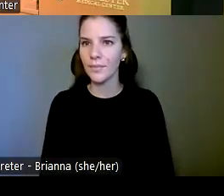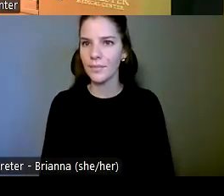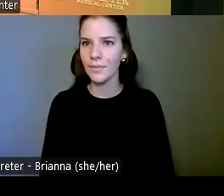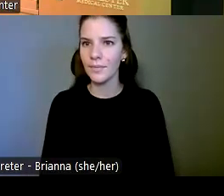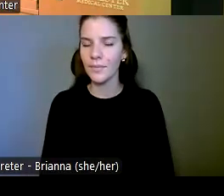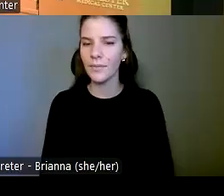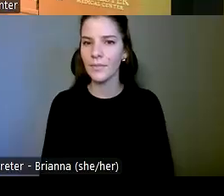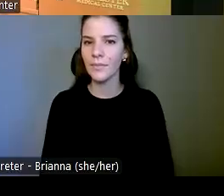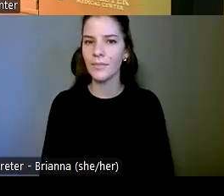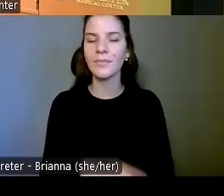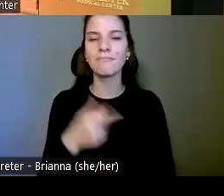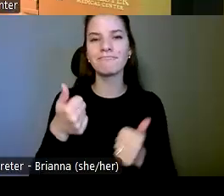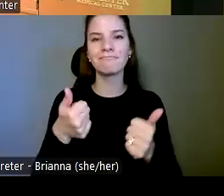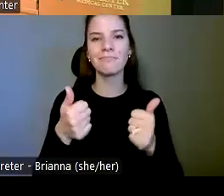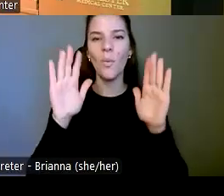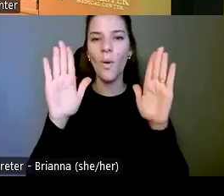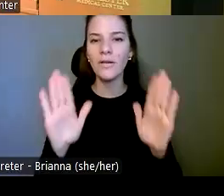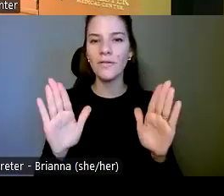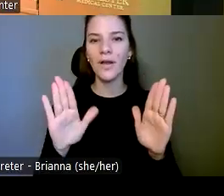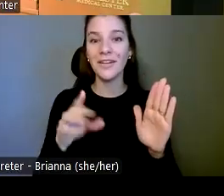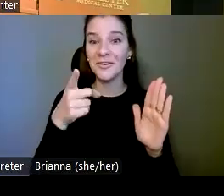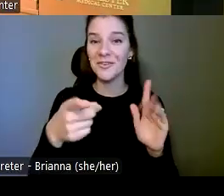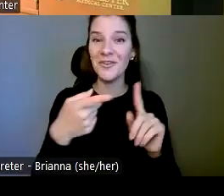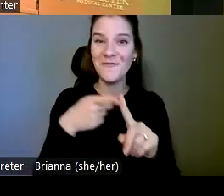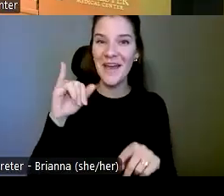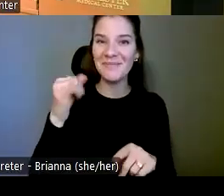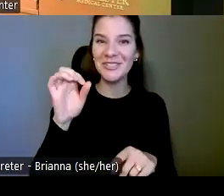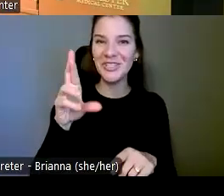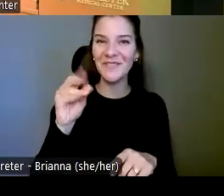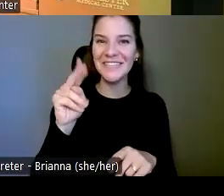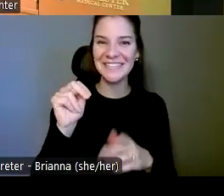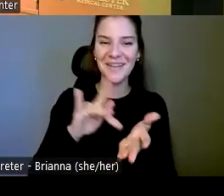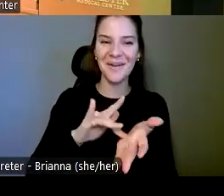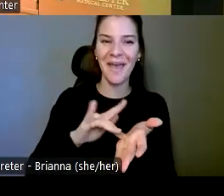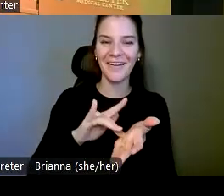it's wonderful to find out you're also from Jefferson Medical College because I I also